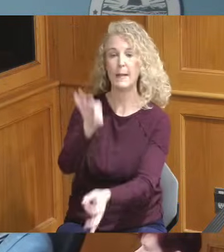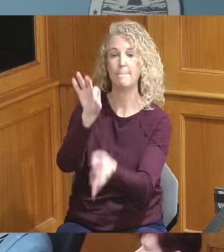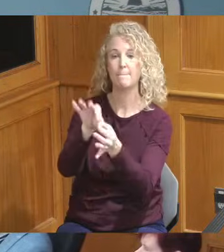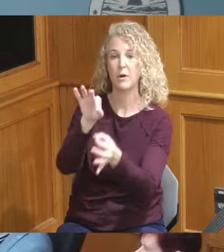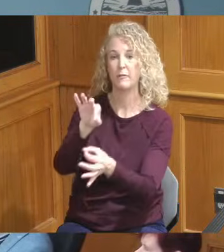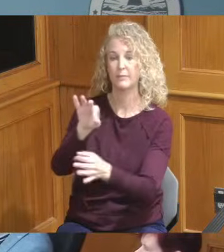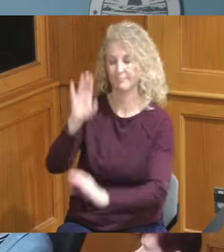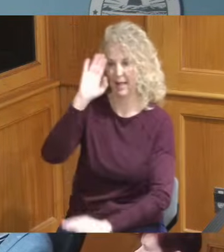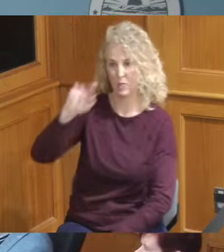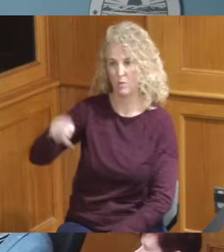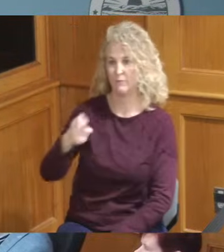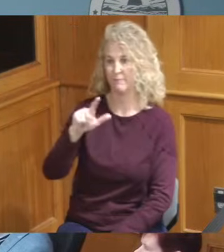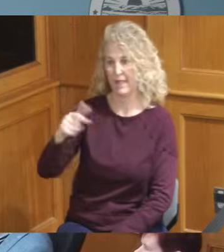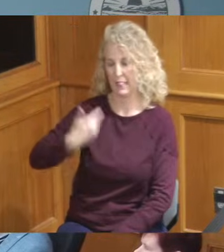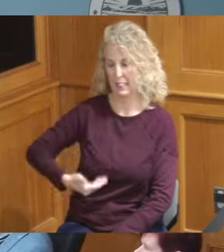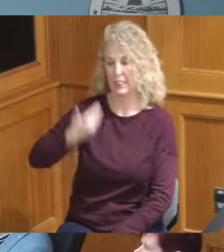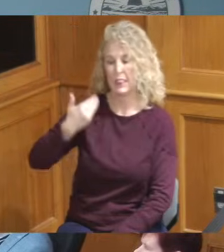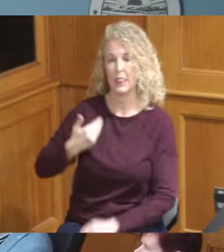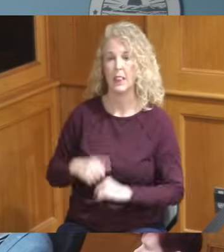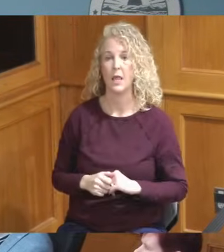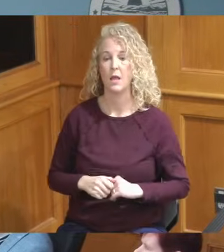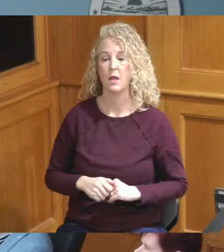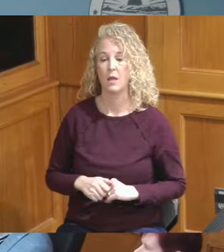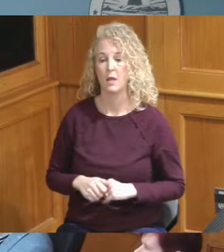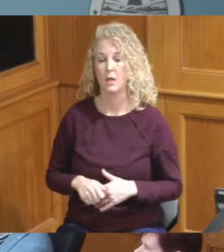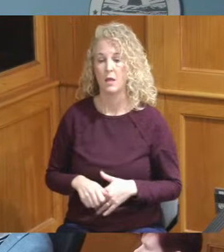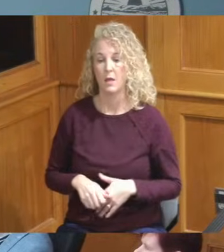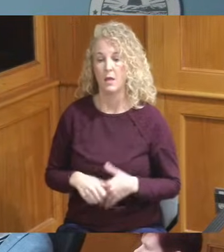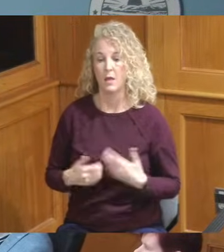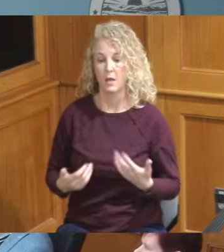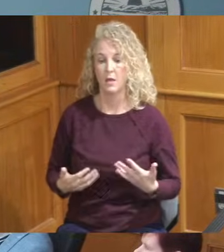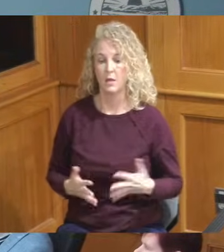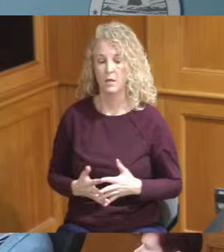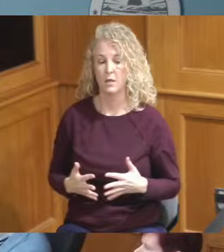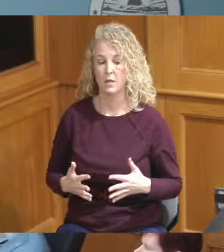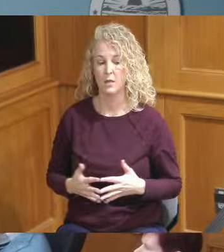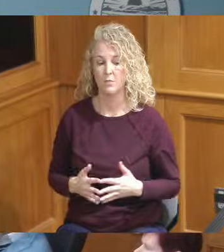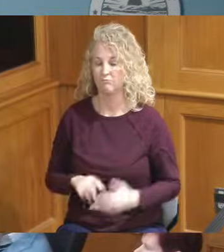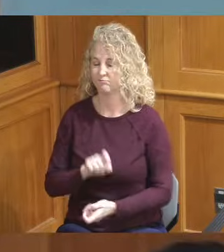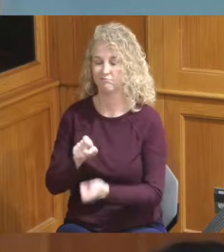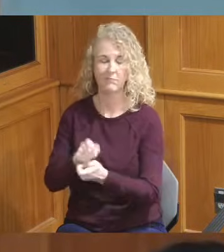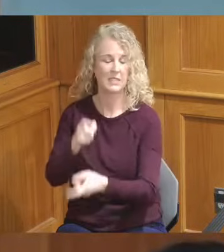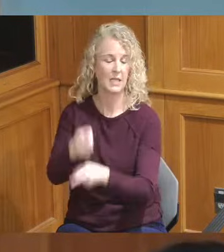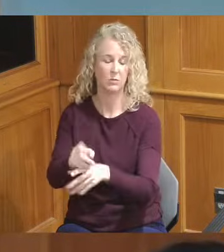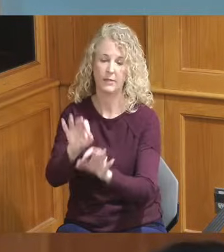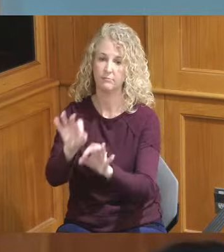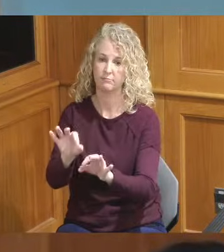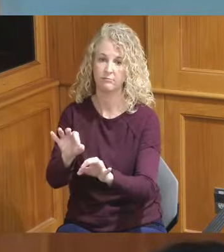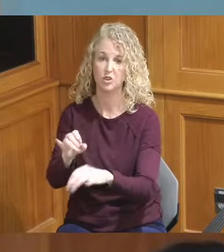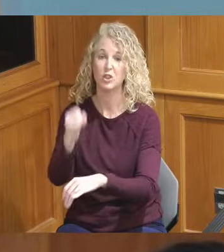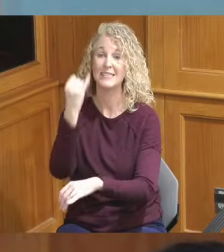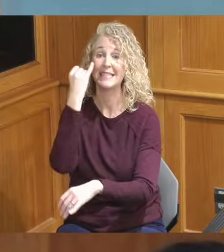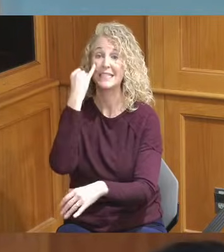back with Banks Project executive. Um, that's exactly right. Just case in point, hypothetical